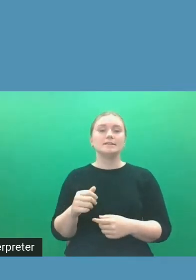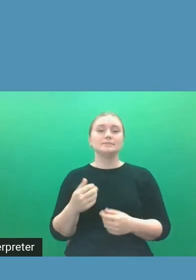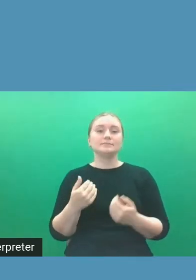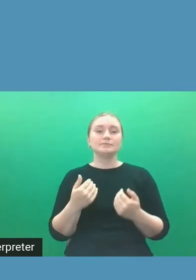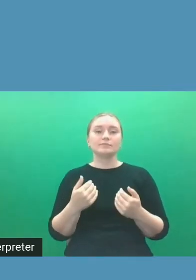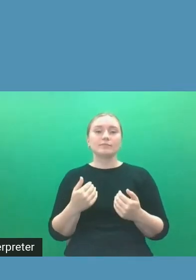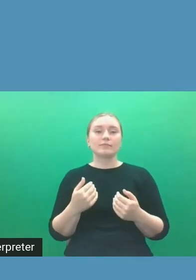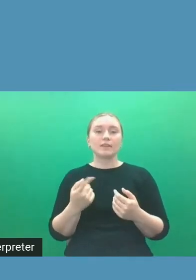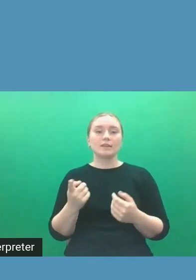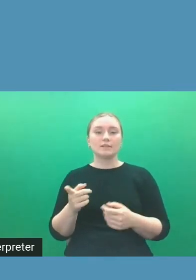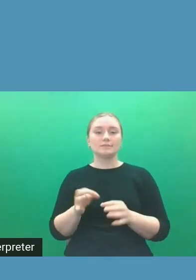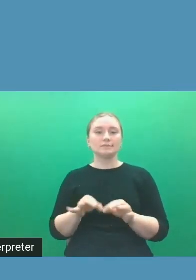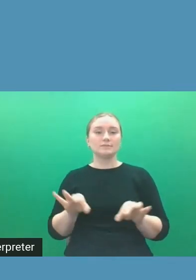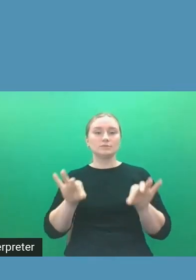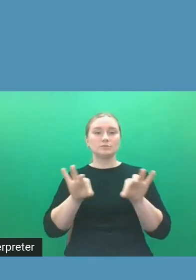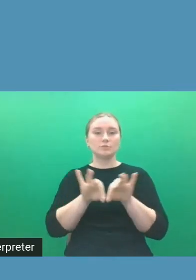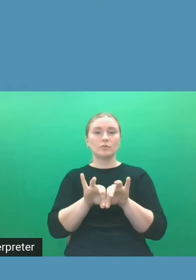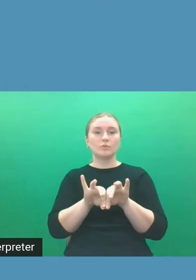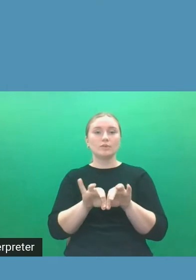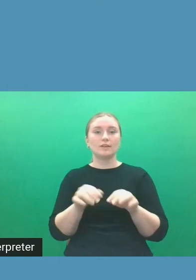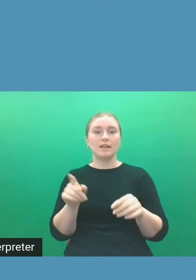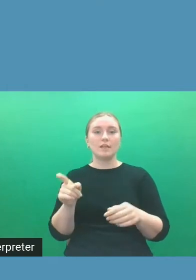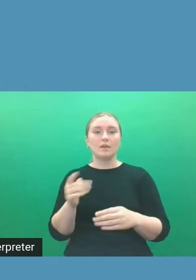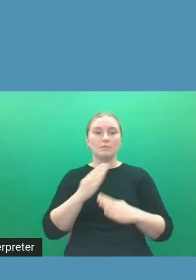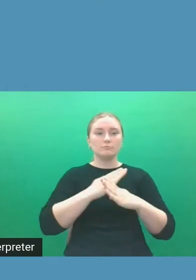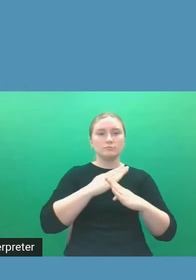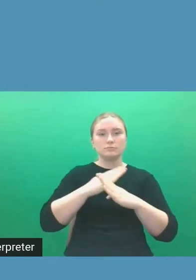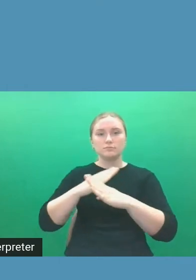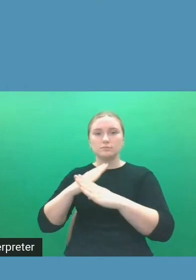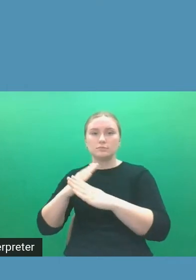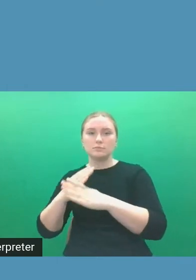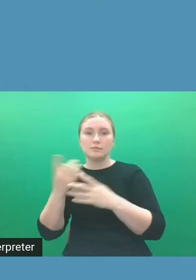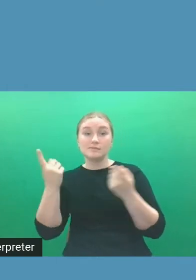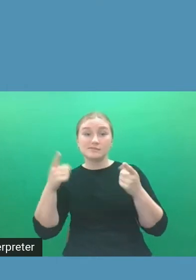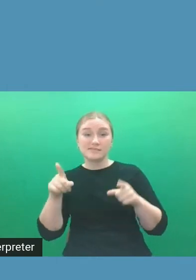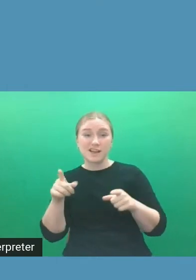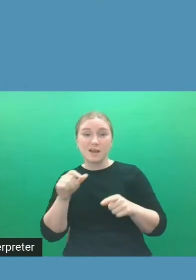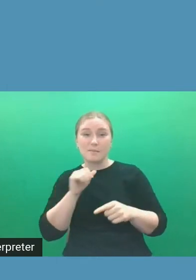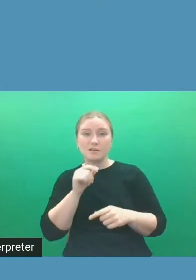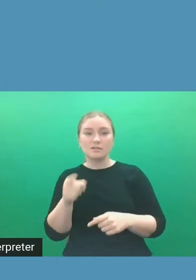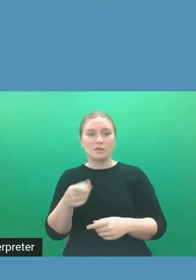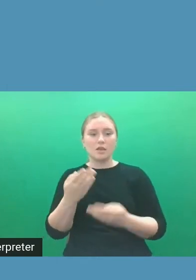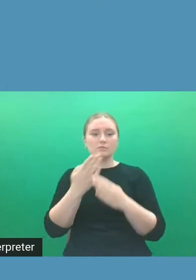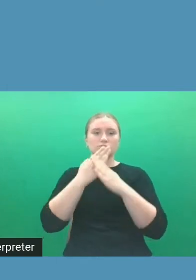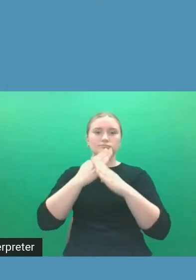and technological barriers that hinder their full and effective participation in society